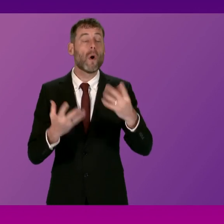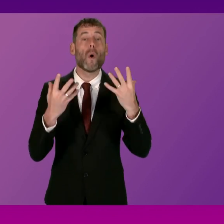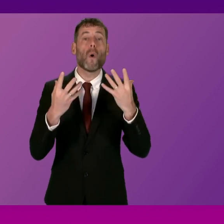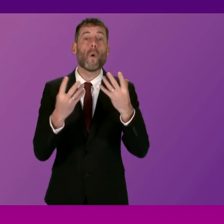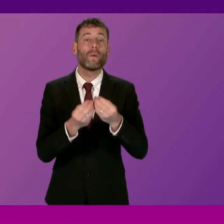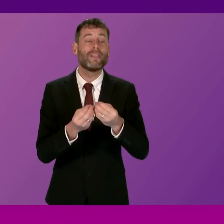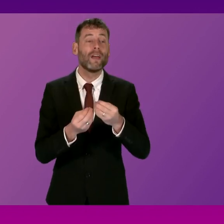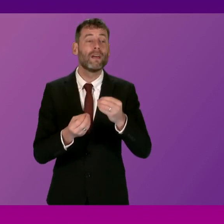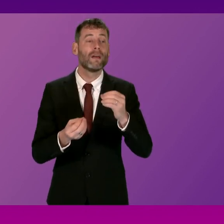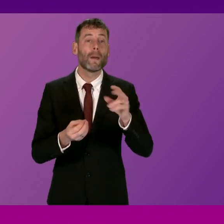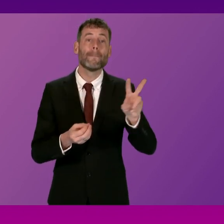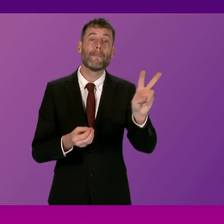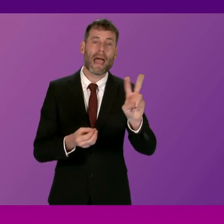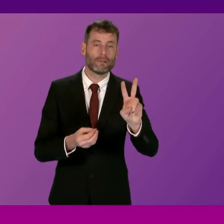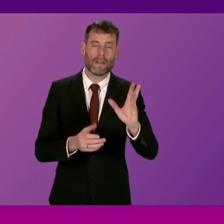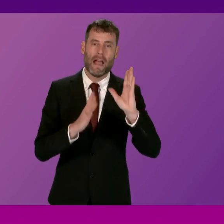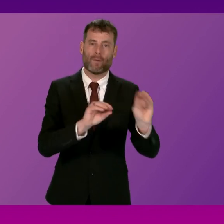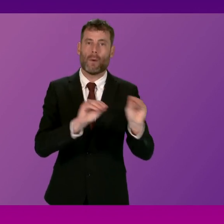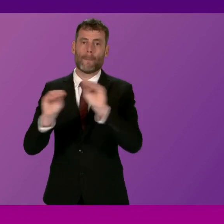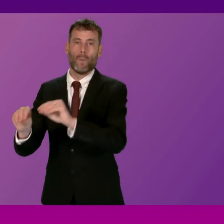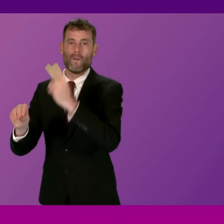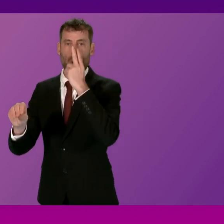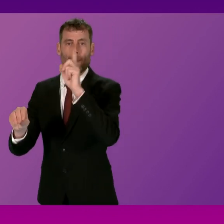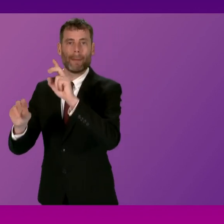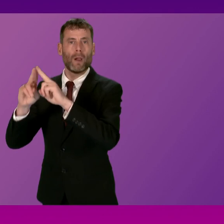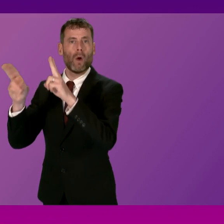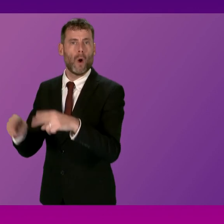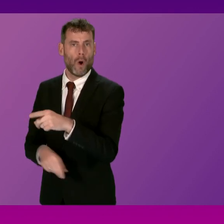“That the Parliament notes the ambition for Scotland to be a world leader in both